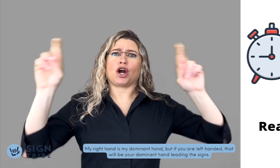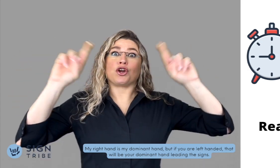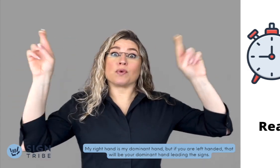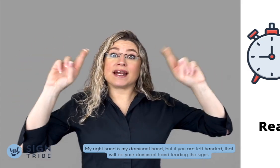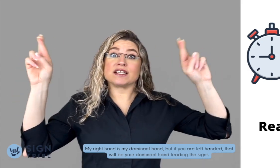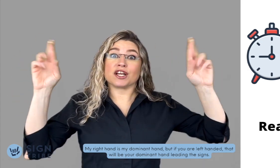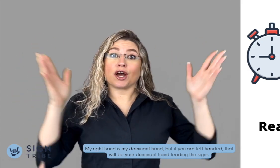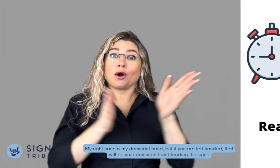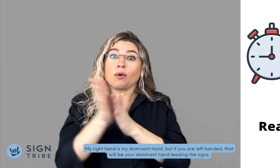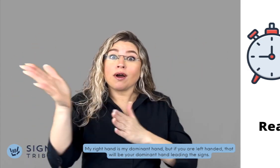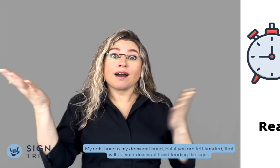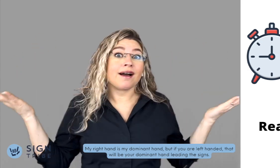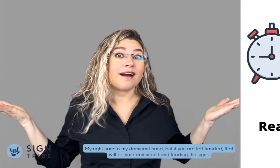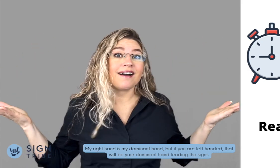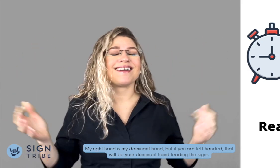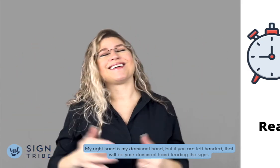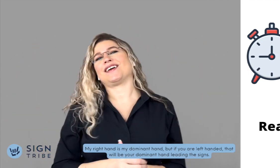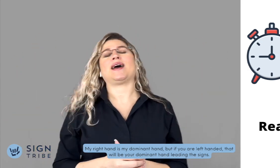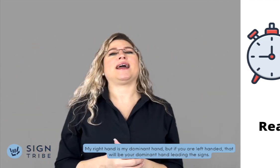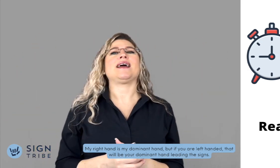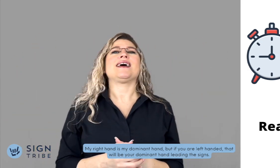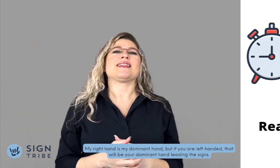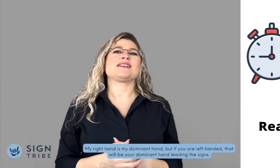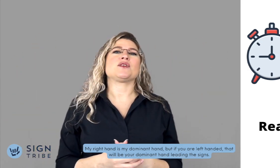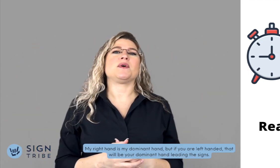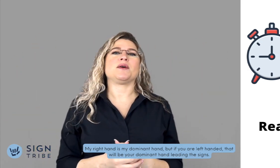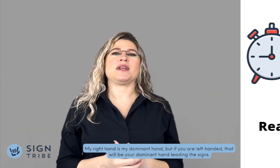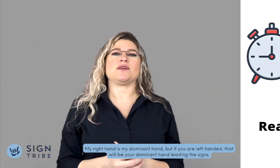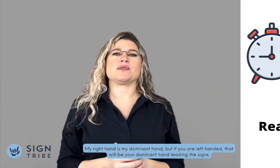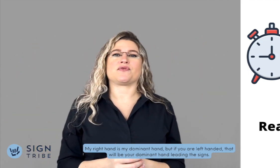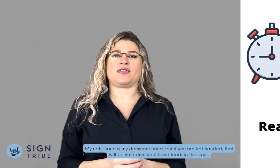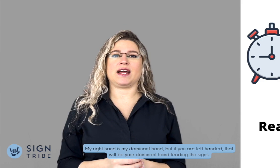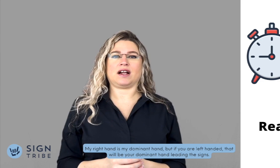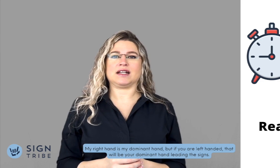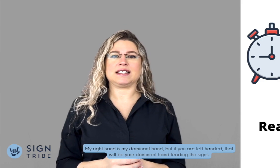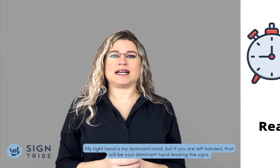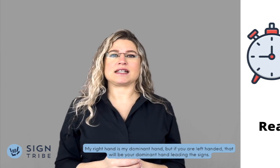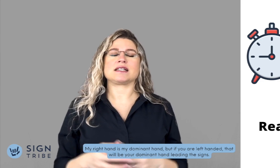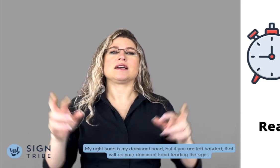are you ready to go? Okay? That's the one that we use for that context.